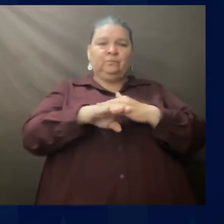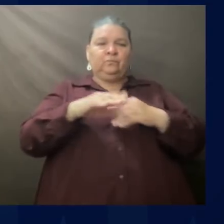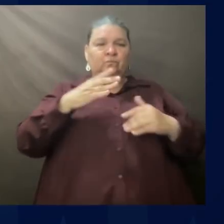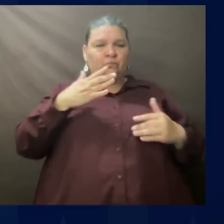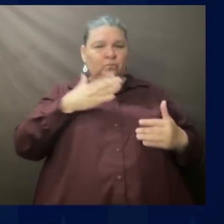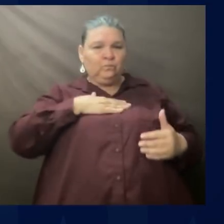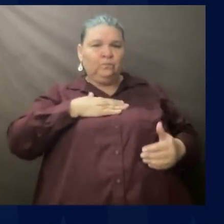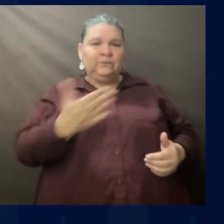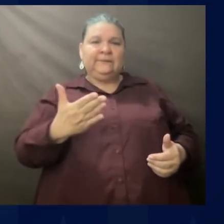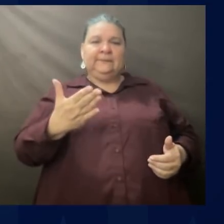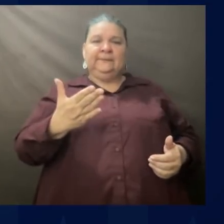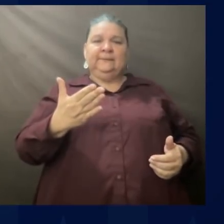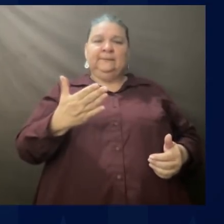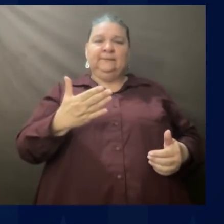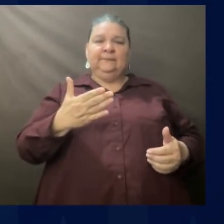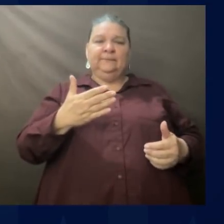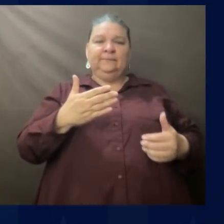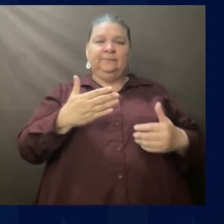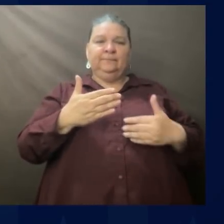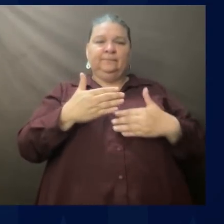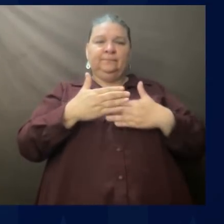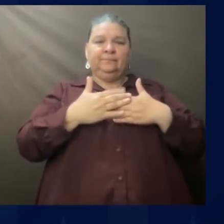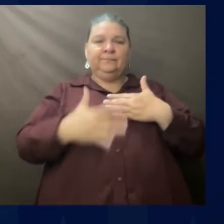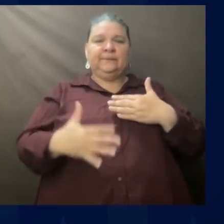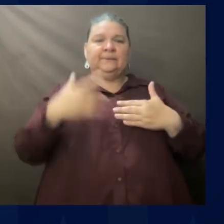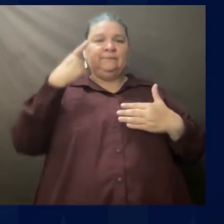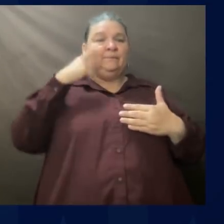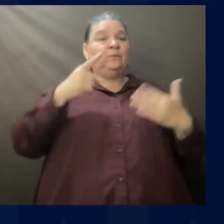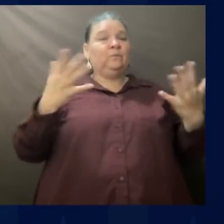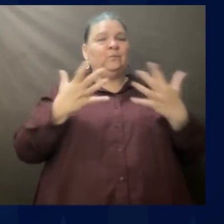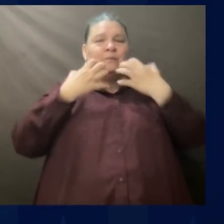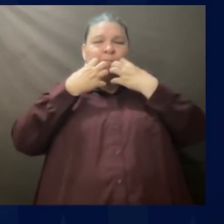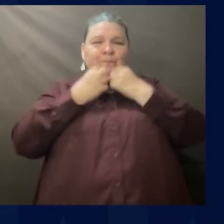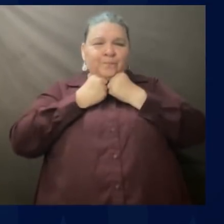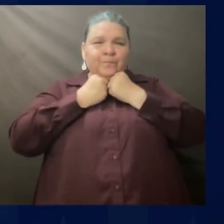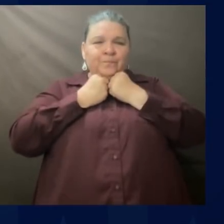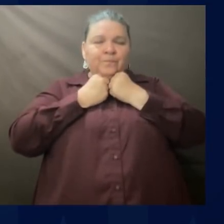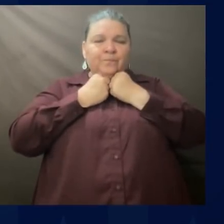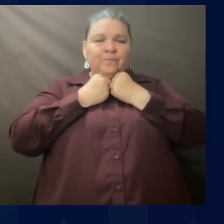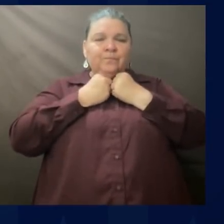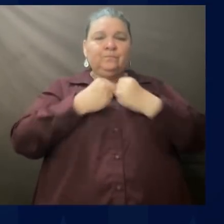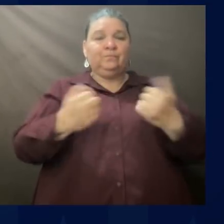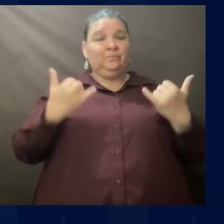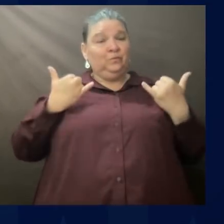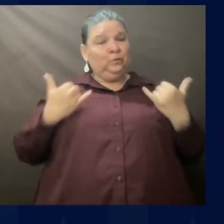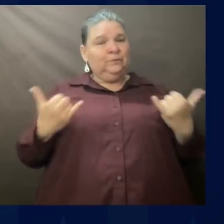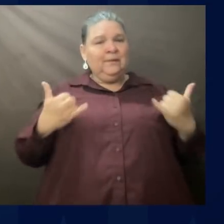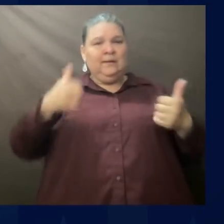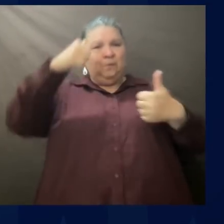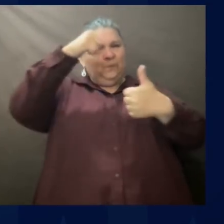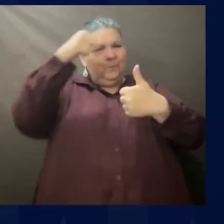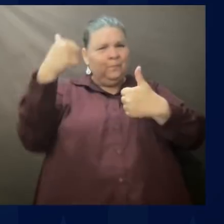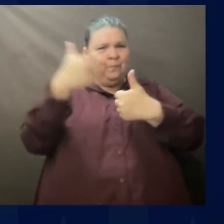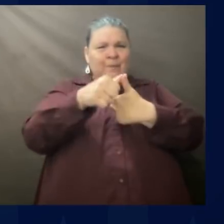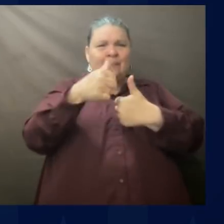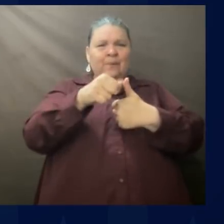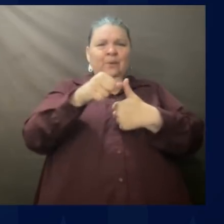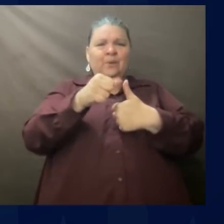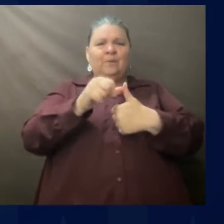Ladies and gentlemen, today we remember and we reaffirm: Freedom is worth the sacrifice.